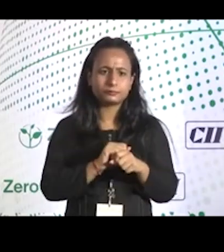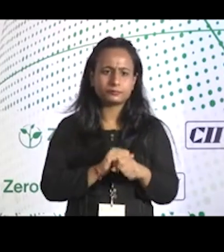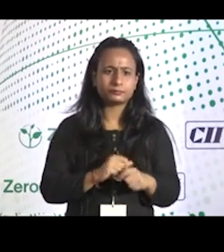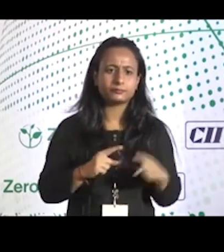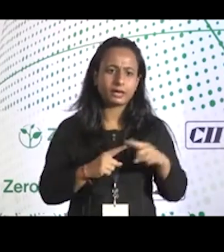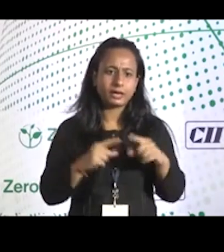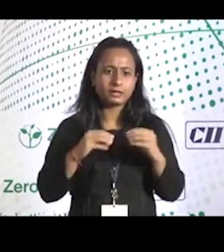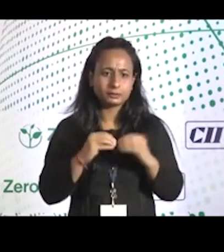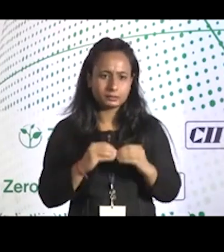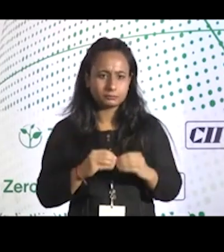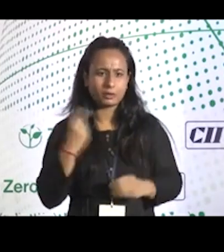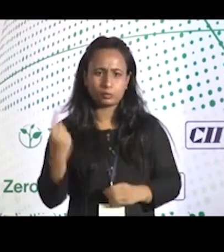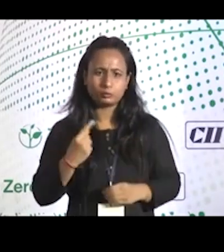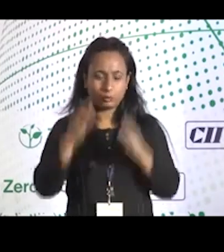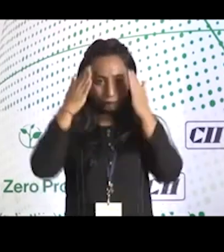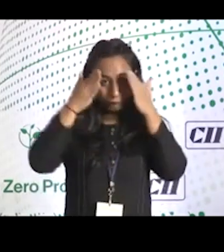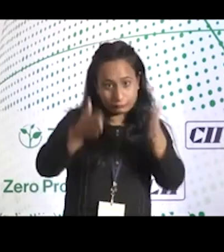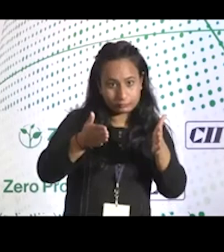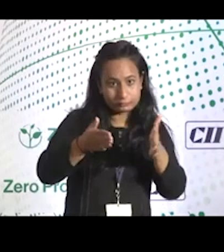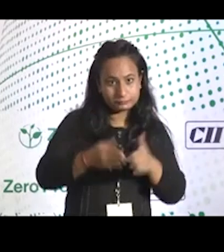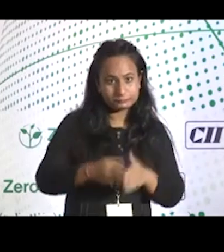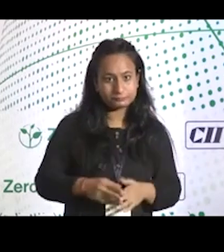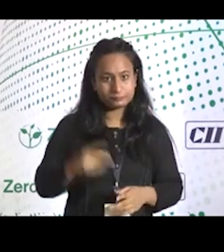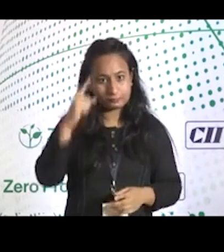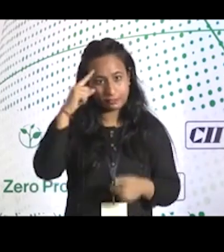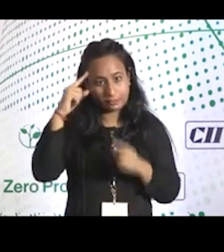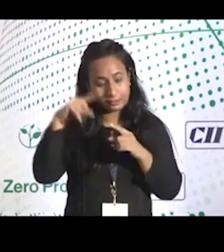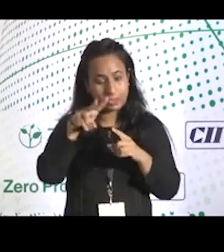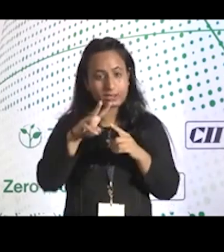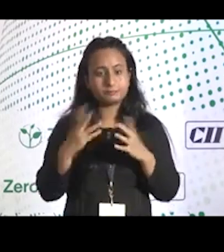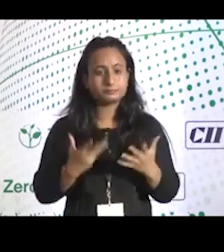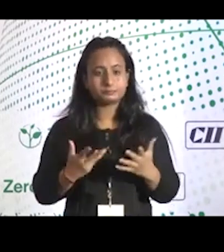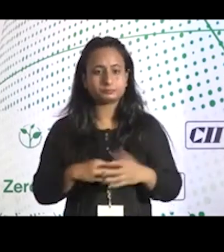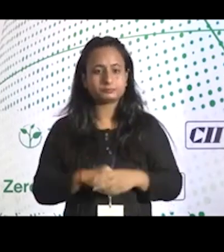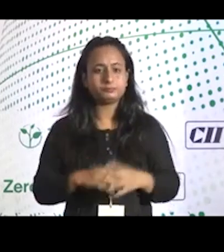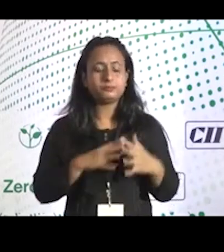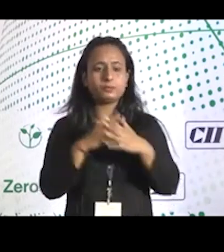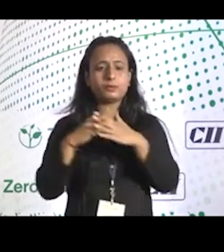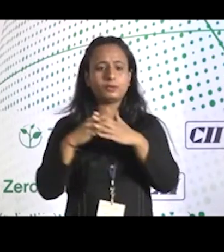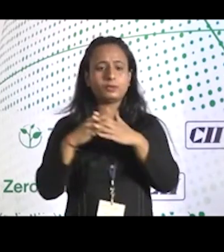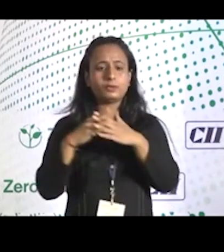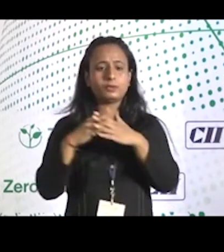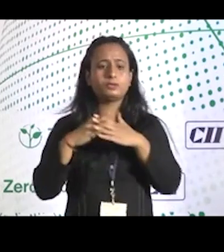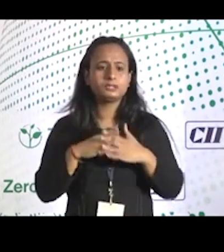But going forward, the idea of in USA when we work is to create a platform.